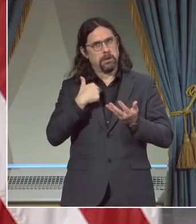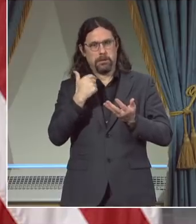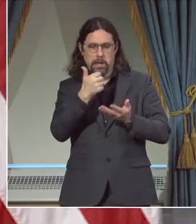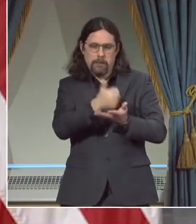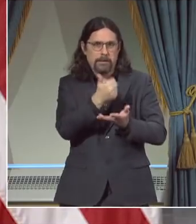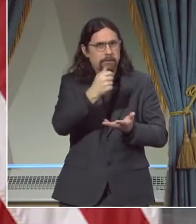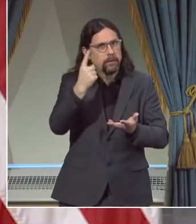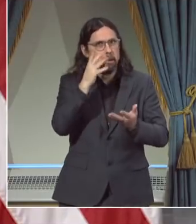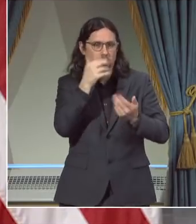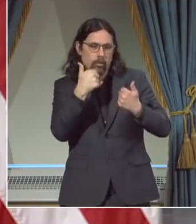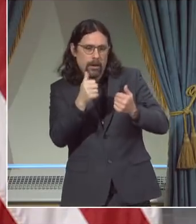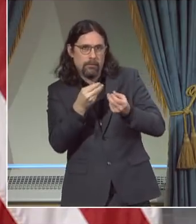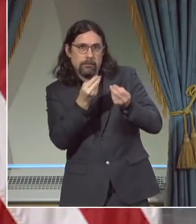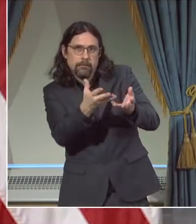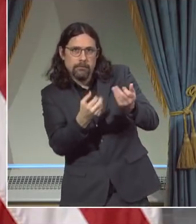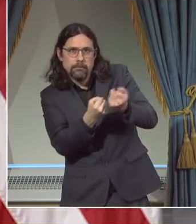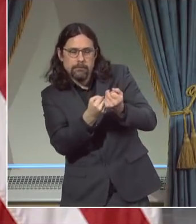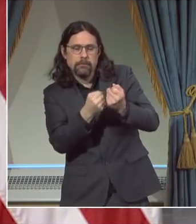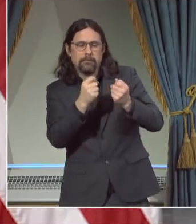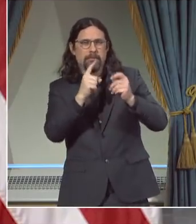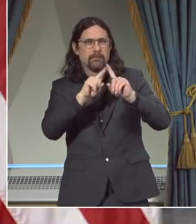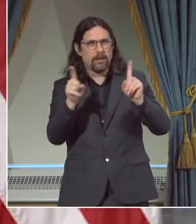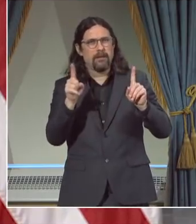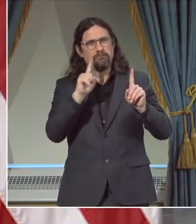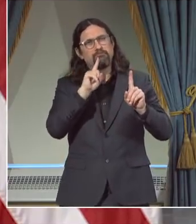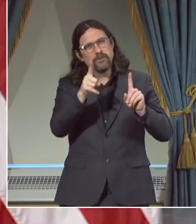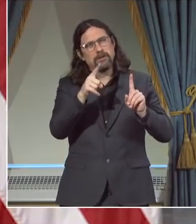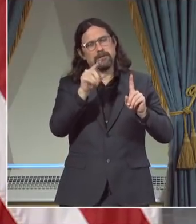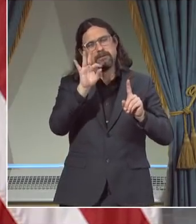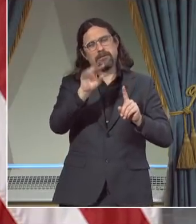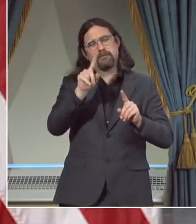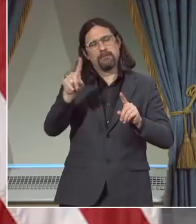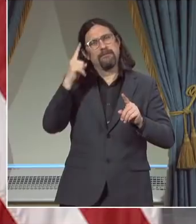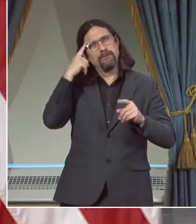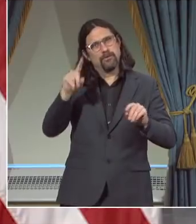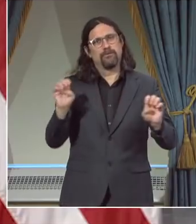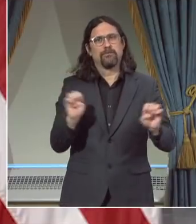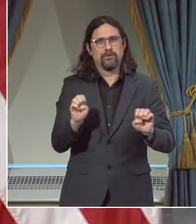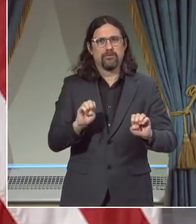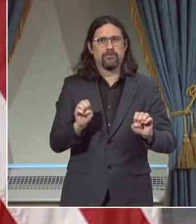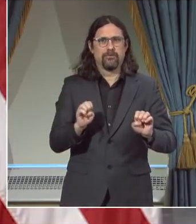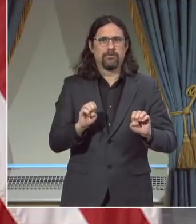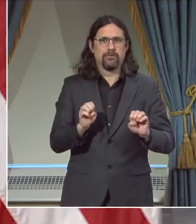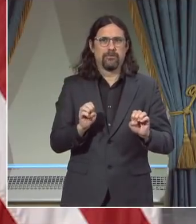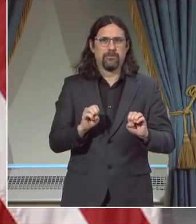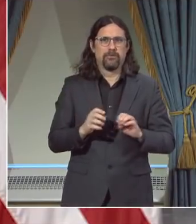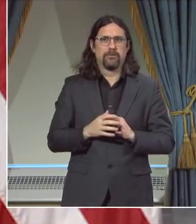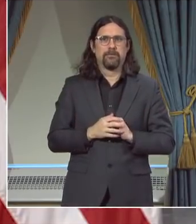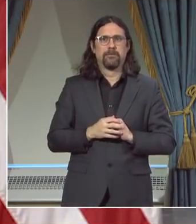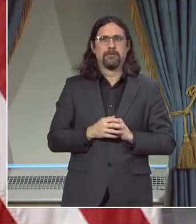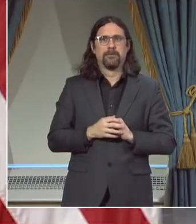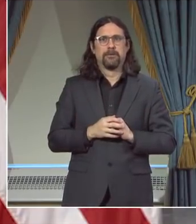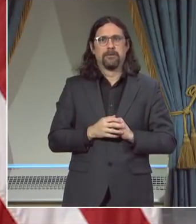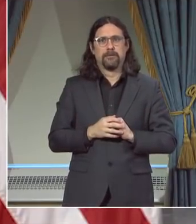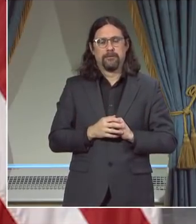ELSE, WE'RE GOING TO FIND A WAY TO HELP THEM TOO SO AMBULANCES AREN'T GOING WHERE THEY DON N'TE EDTOE. B